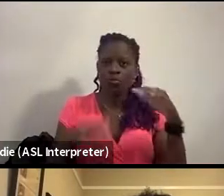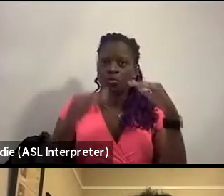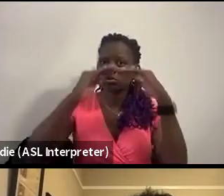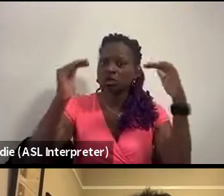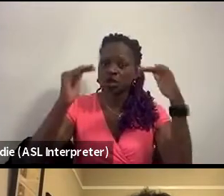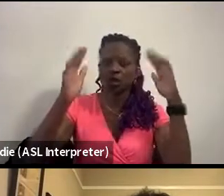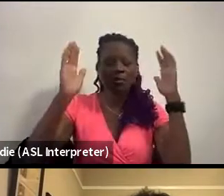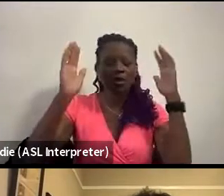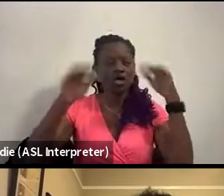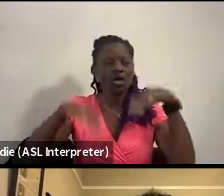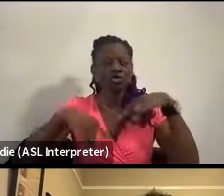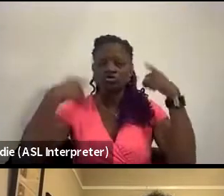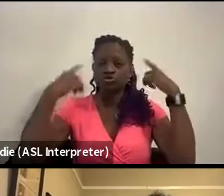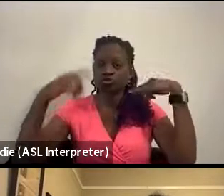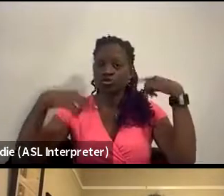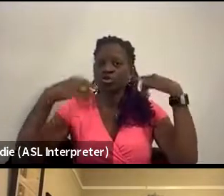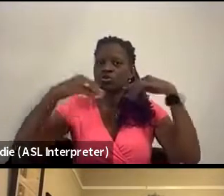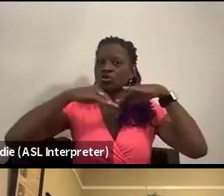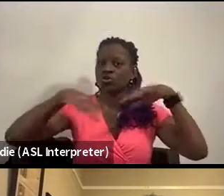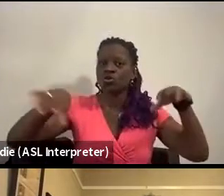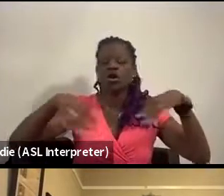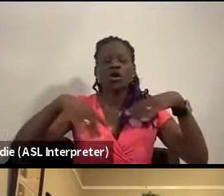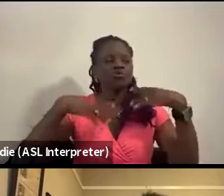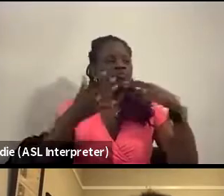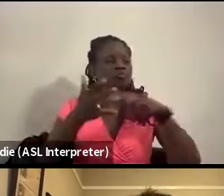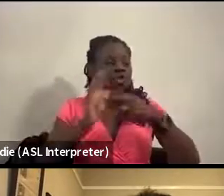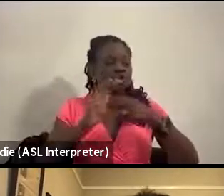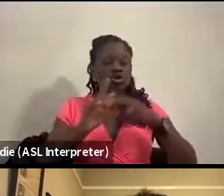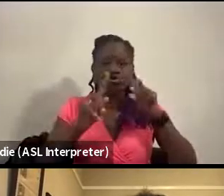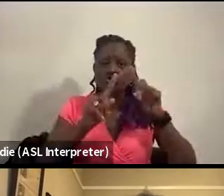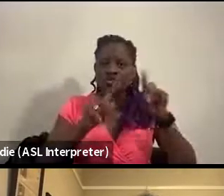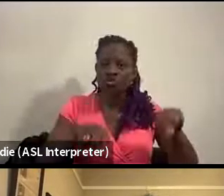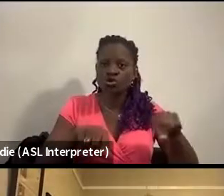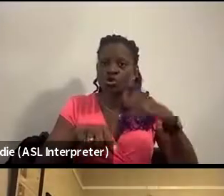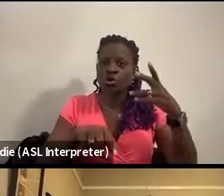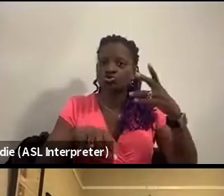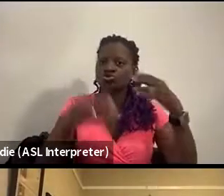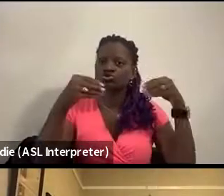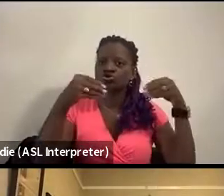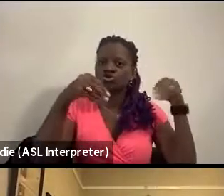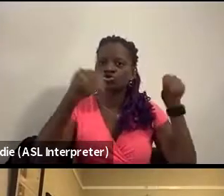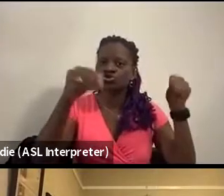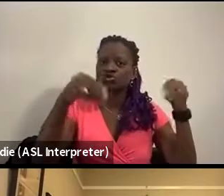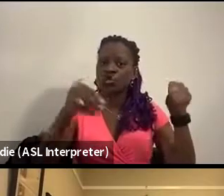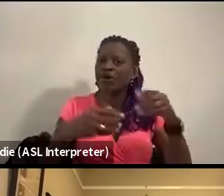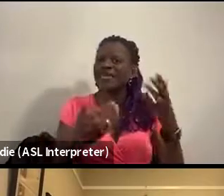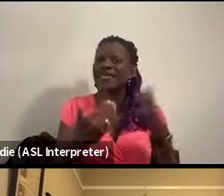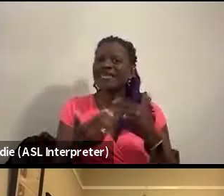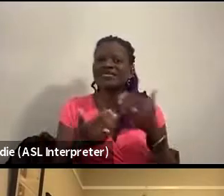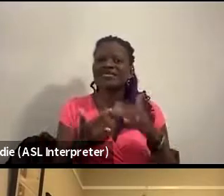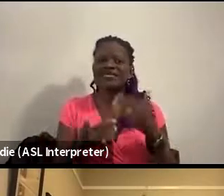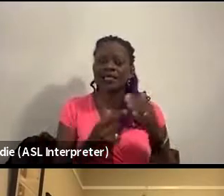So you could just go to the supermarket, for example, and get exposed to somebody and get infected. Not that that wouldn't happen